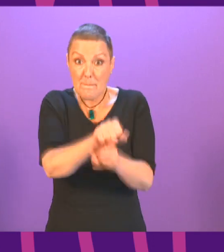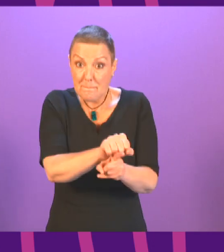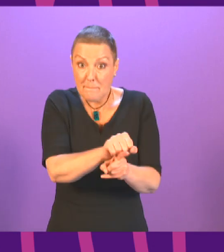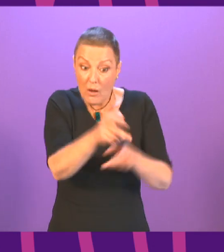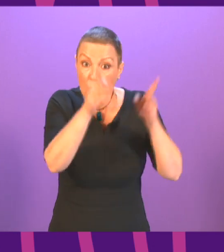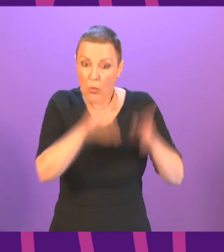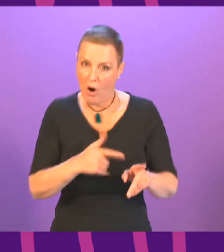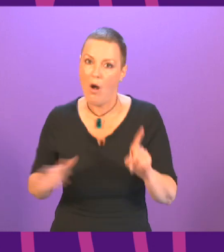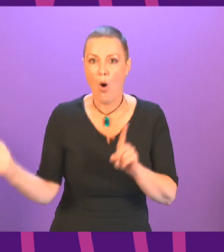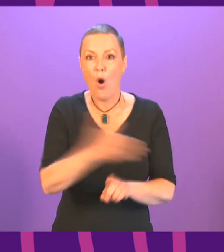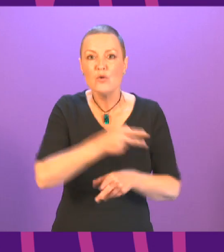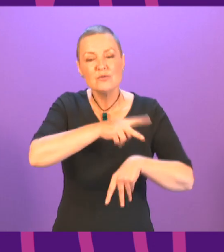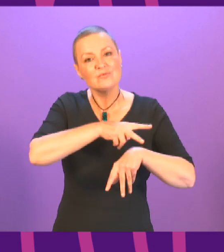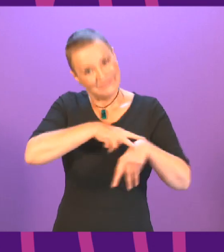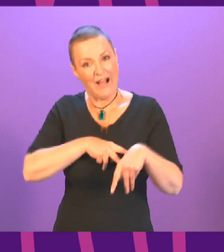identified in a ward.